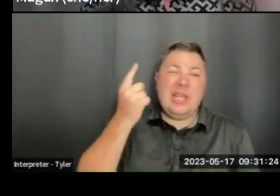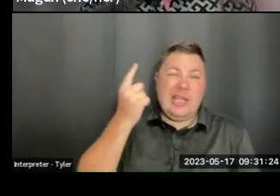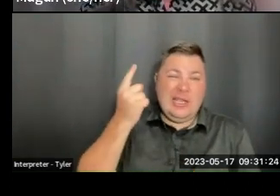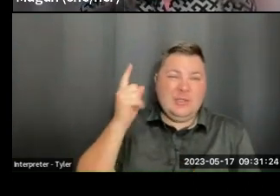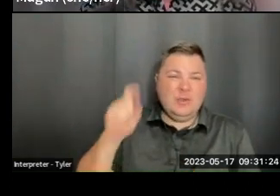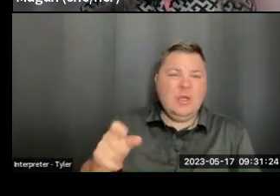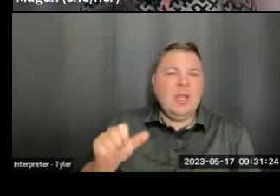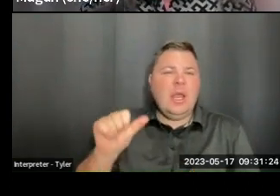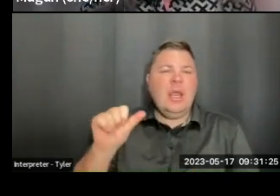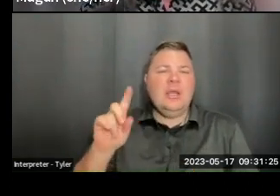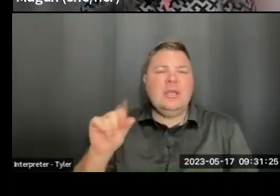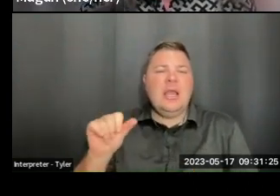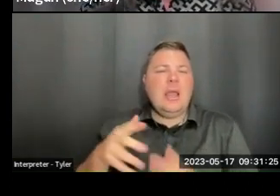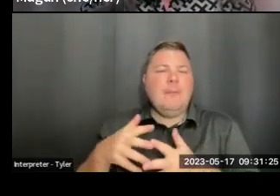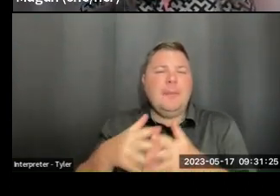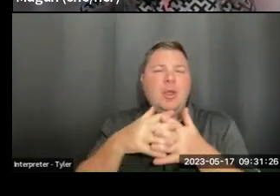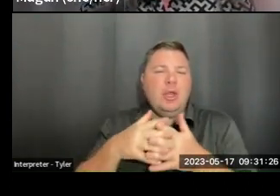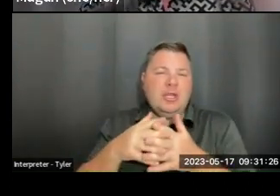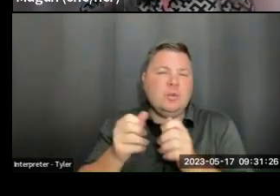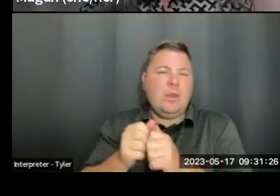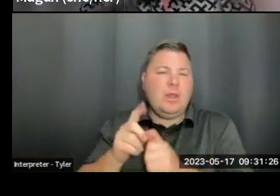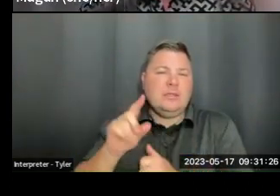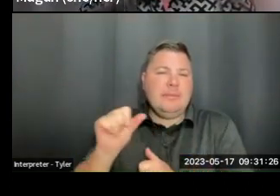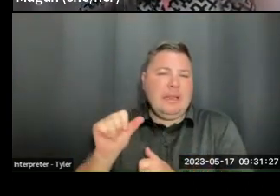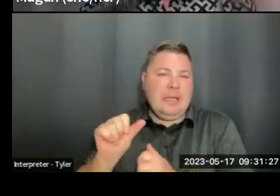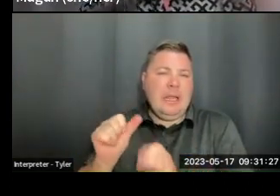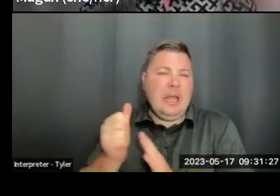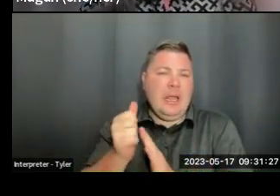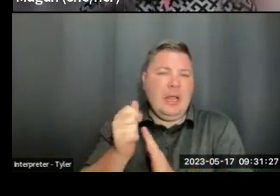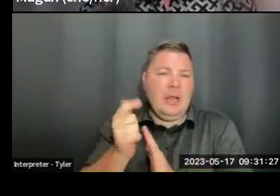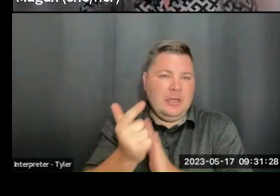Next, understand the ADA.